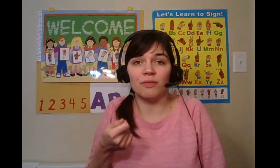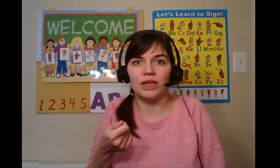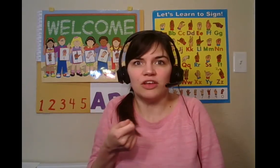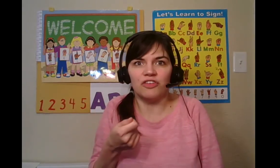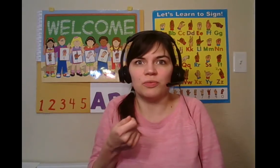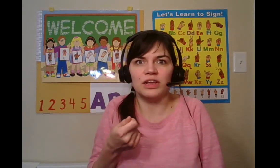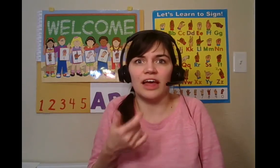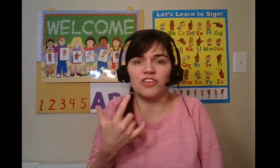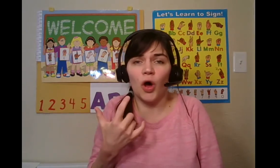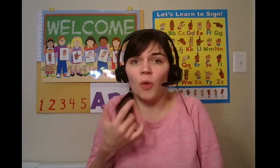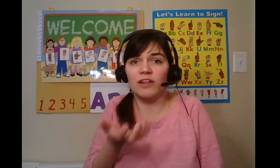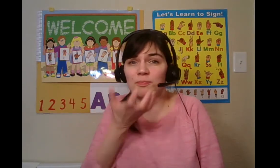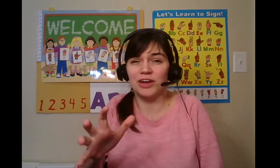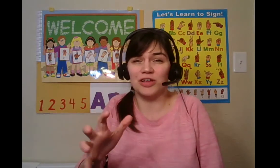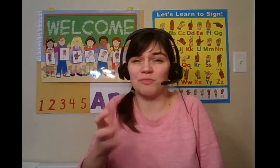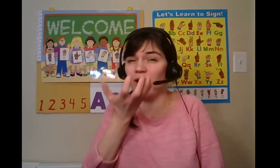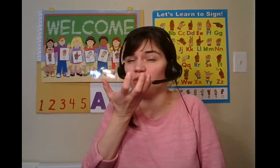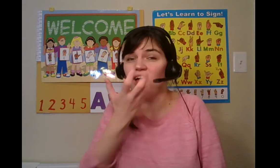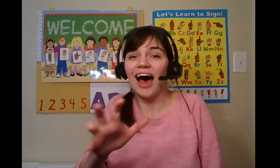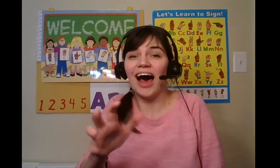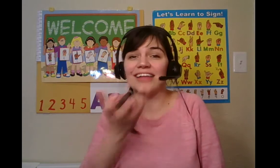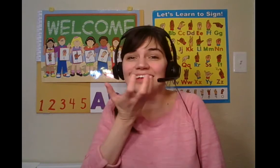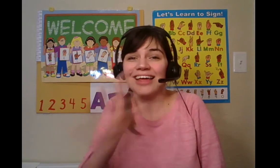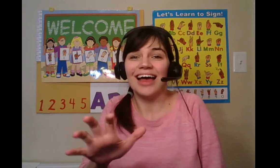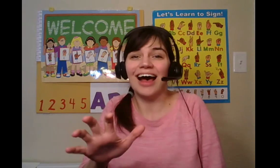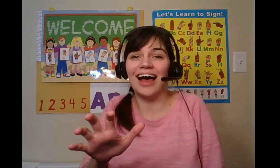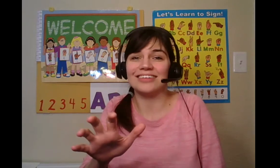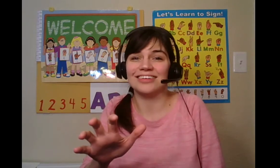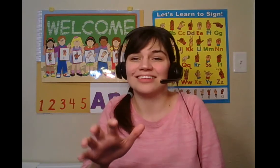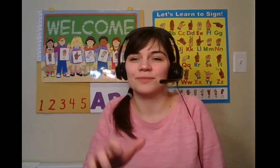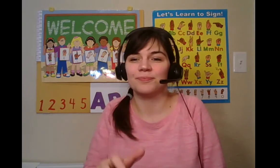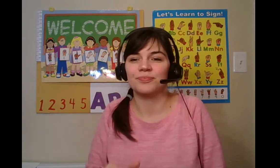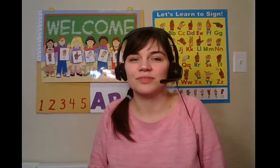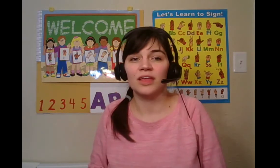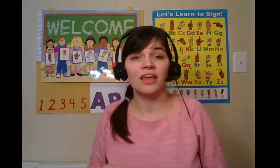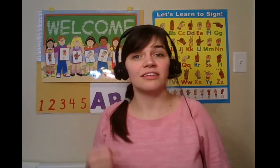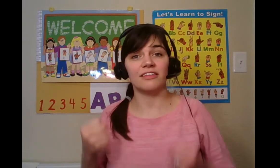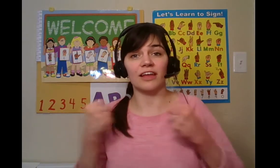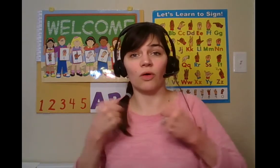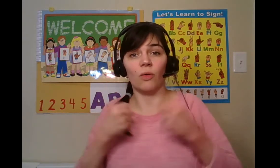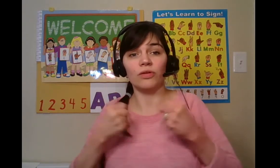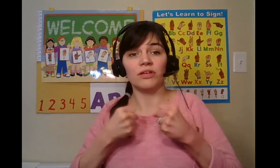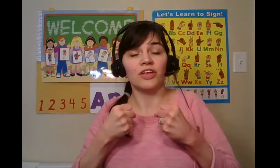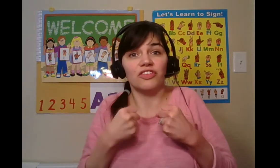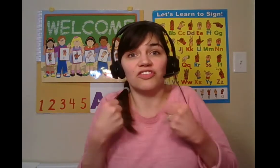and just realized oh it's burning your mouth: hot. Hot. To sign cold, just shake